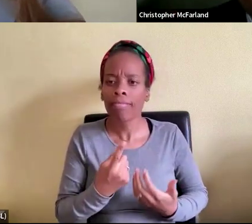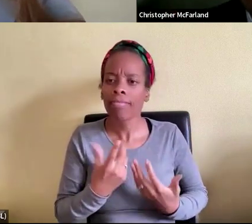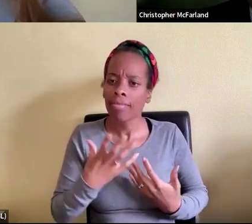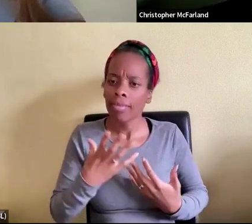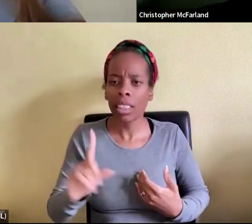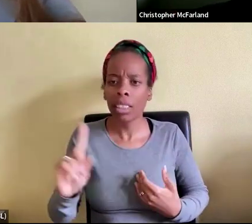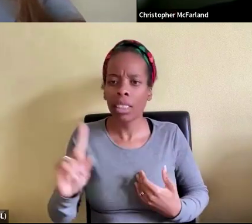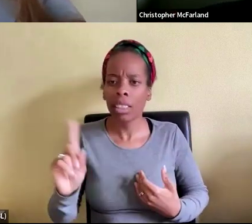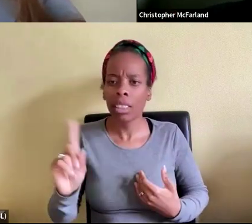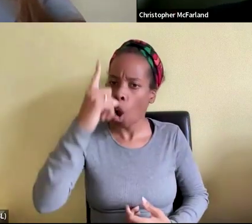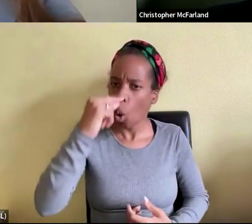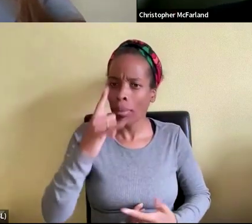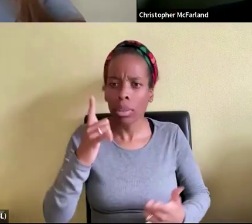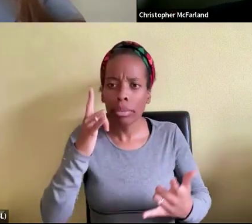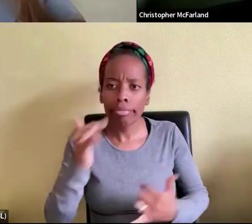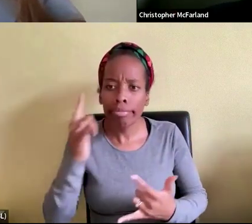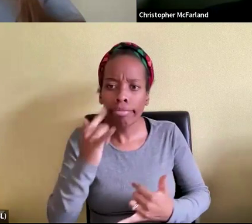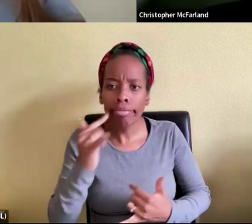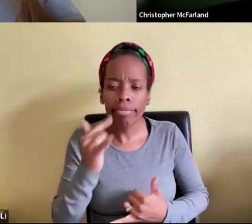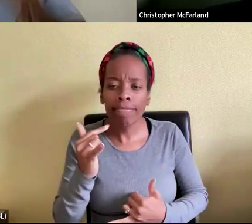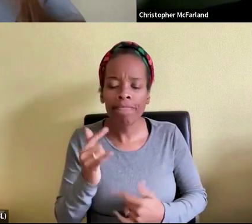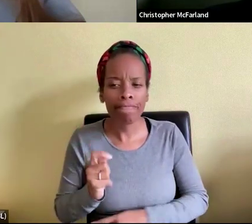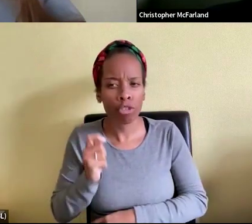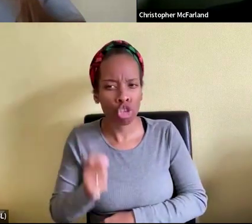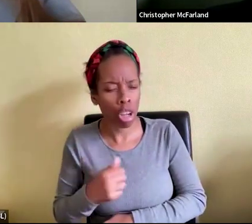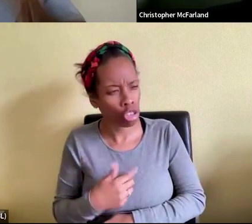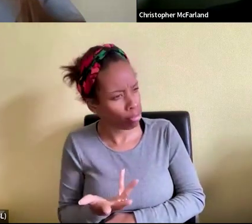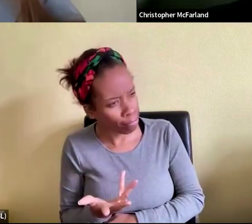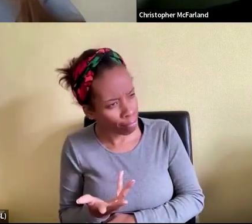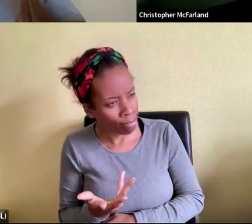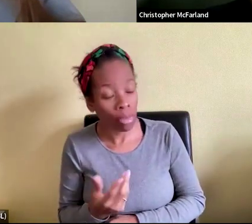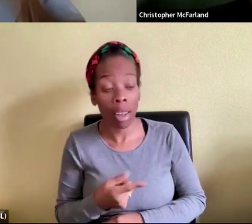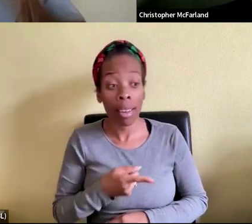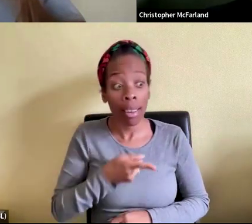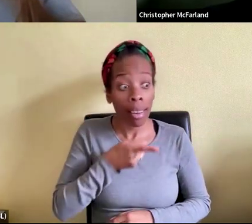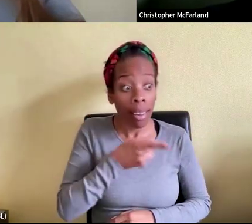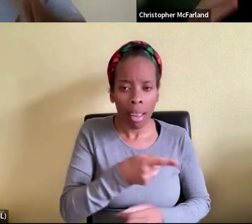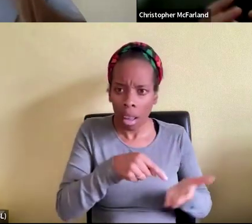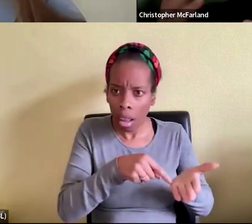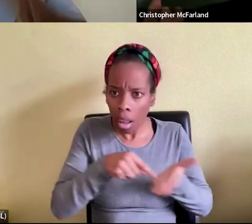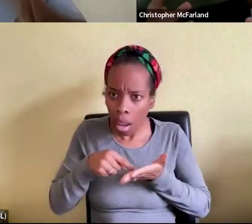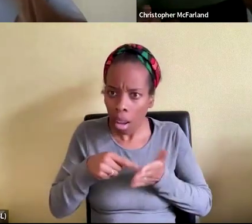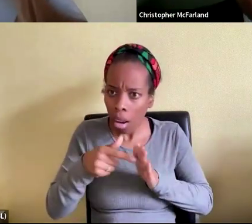assessing." The judge wasn't convinced with that. The competency was how they could convey their findings. that was the competence,